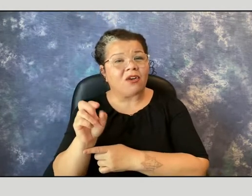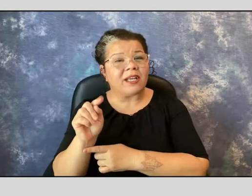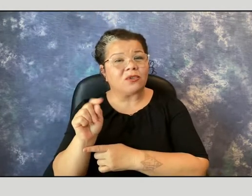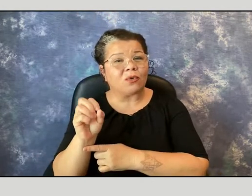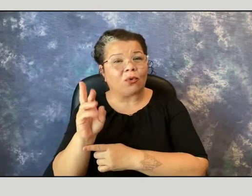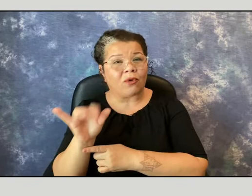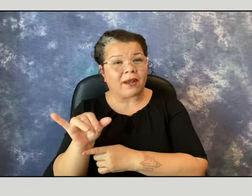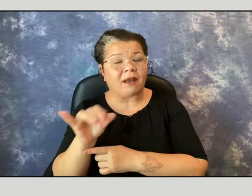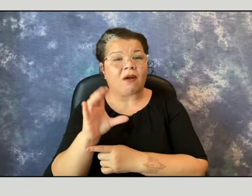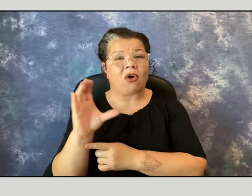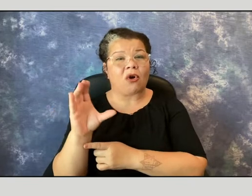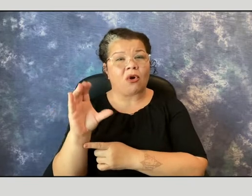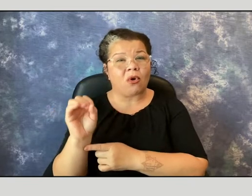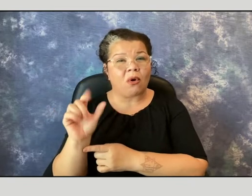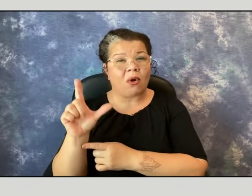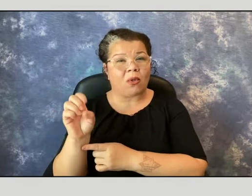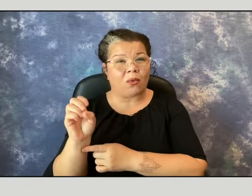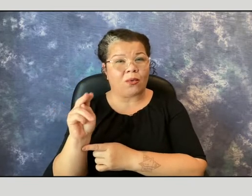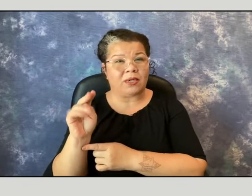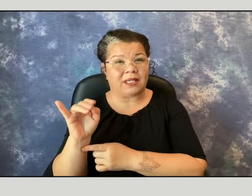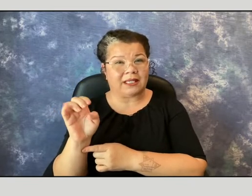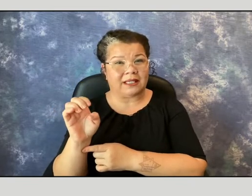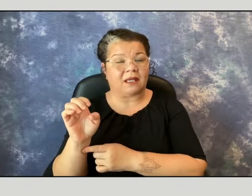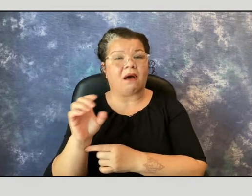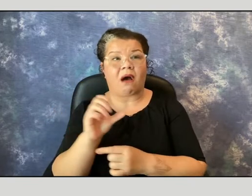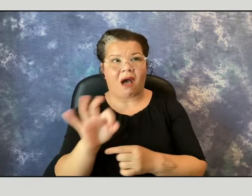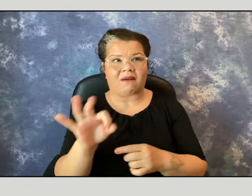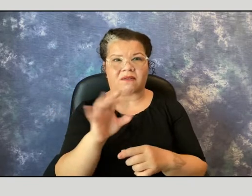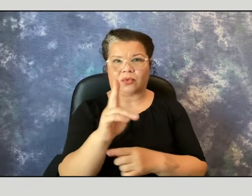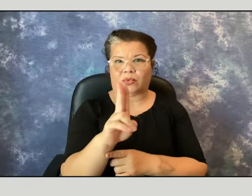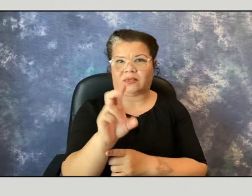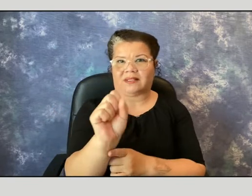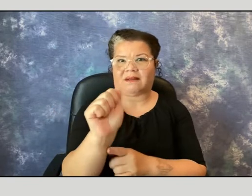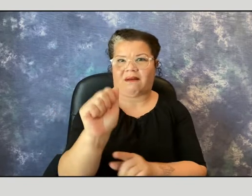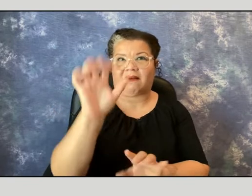but at the end, it's that strong sense of belongingness.